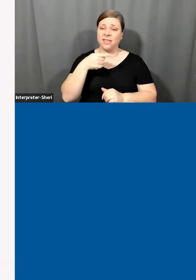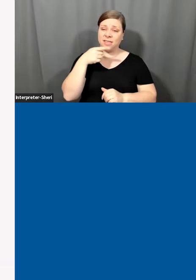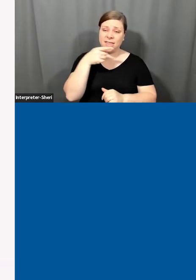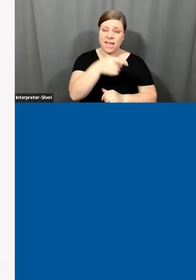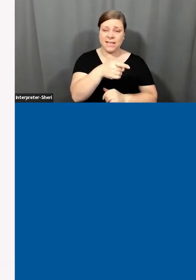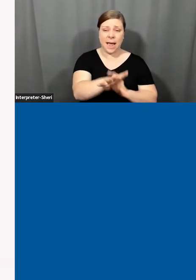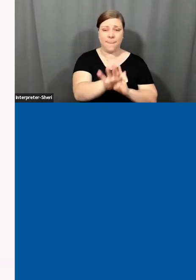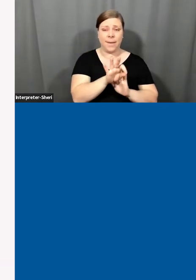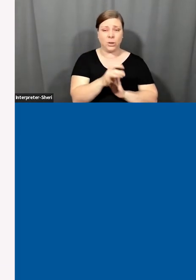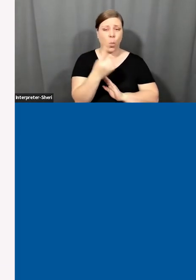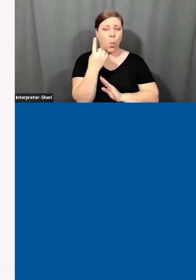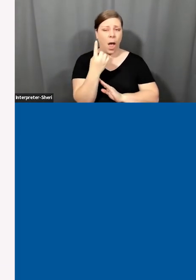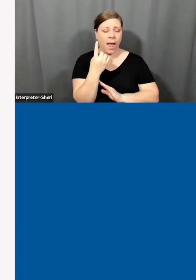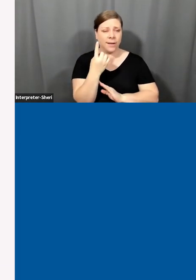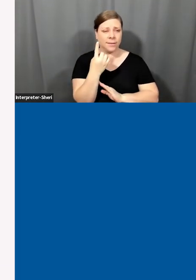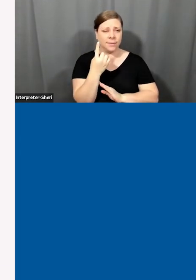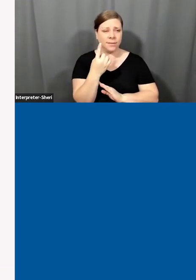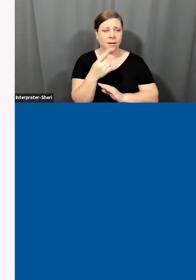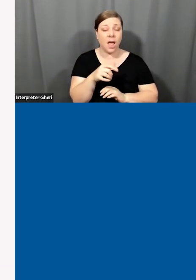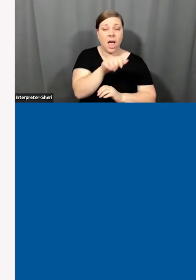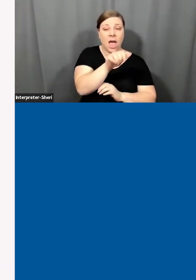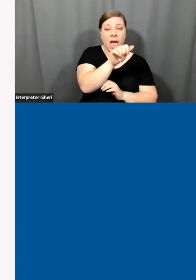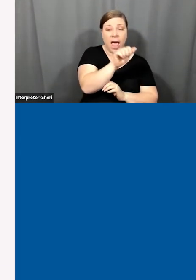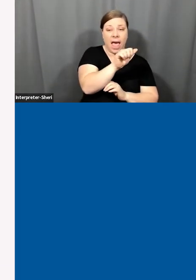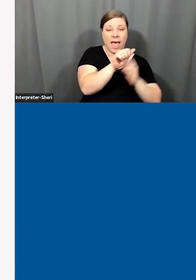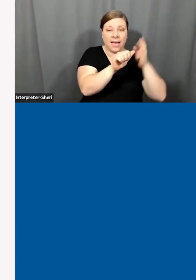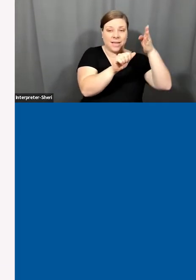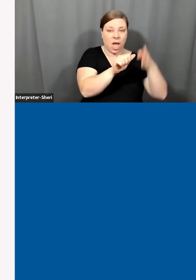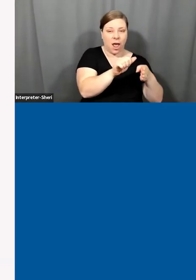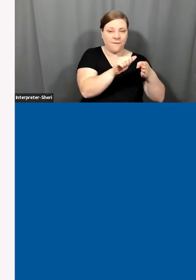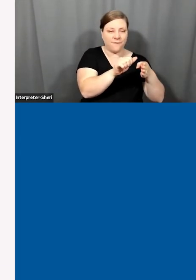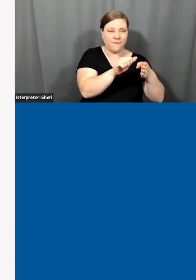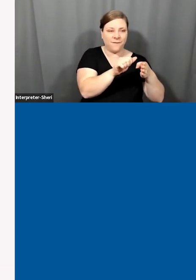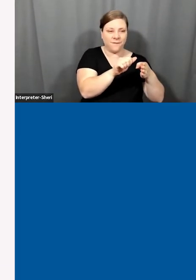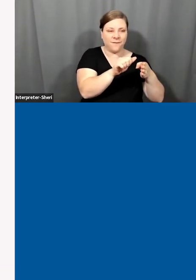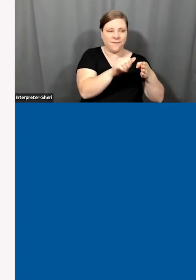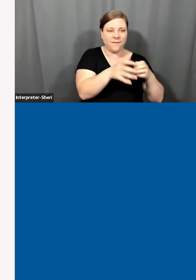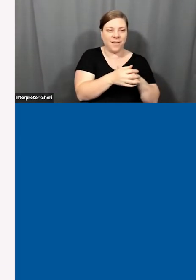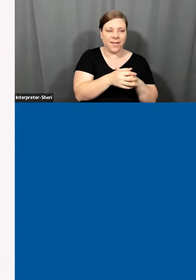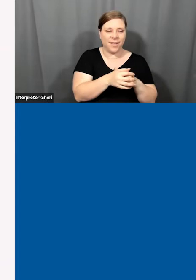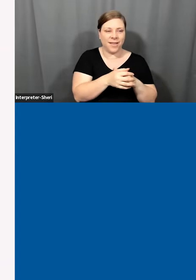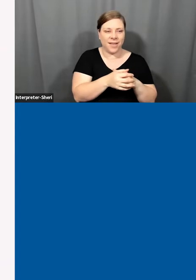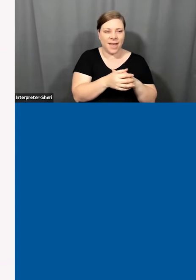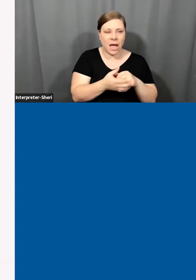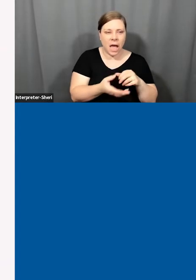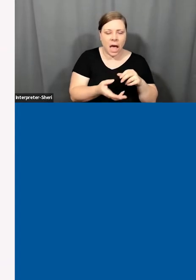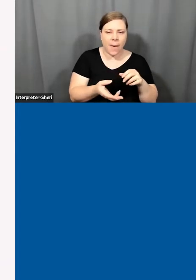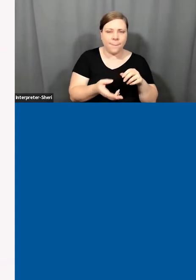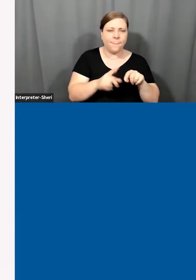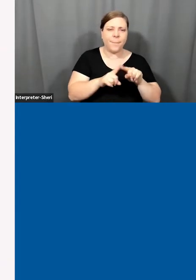So I did still cut off the a from accessibility. I increased the kerning to make sure that each letter could be distinguishable from far away